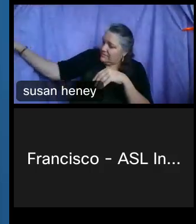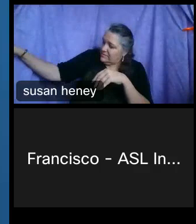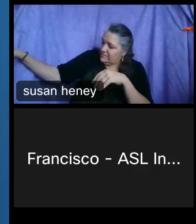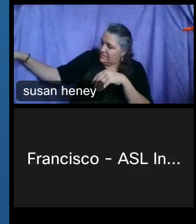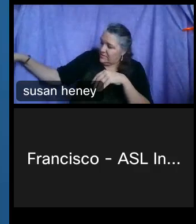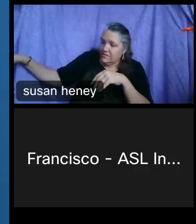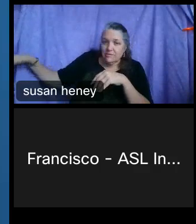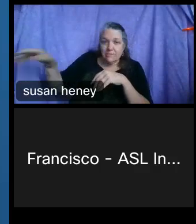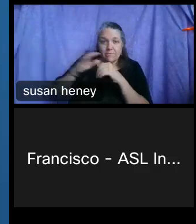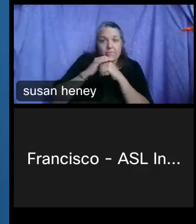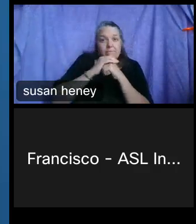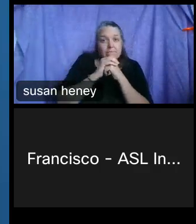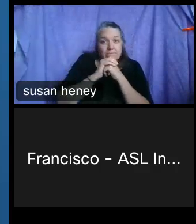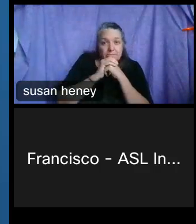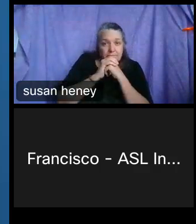Now, let's see here.